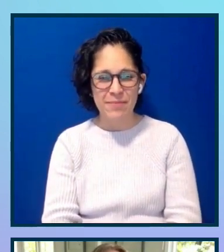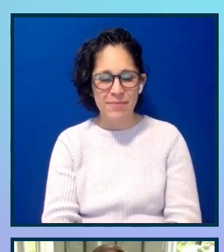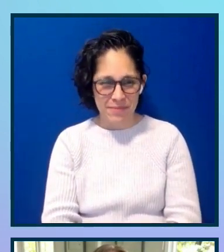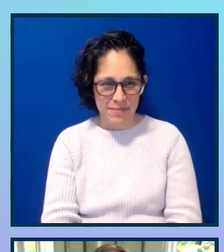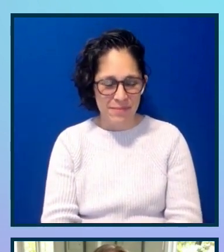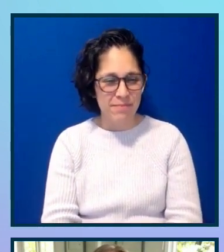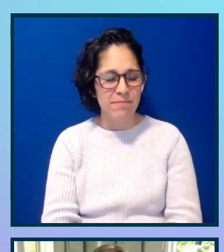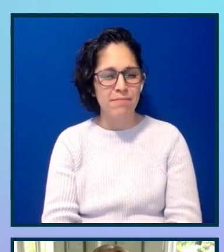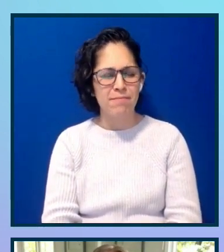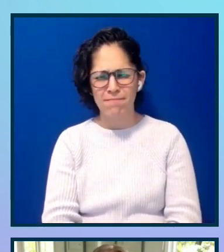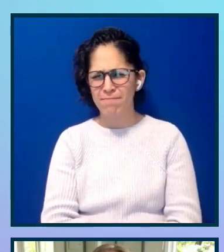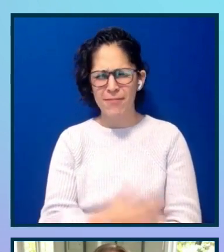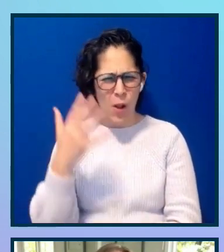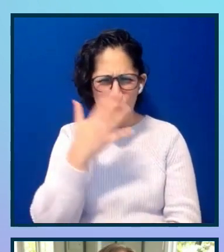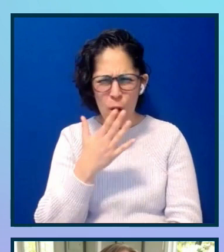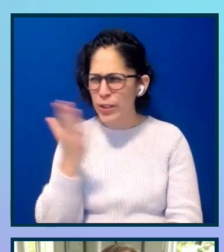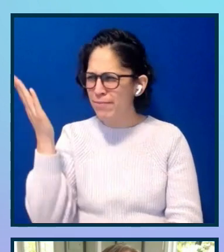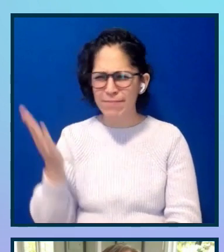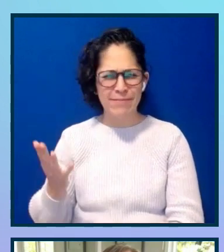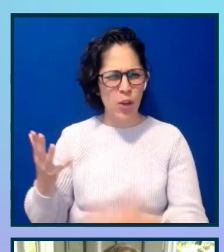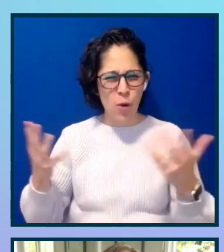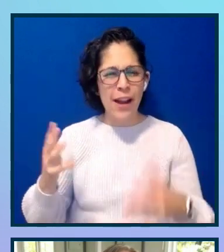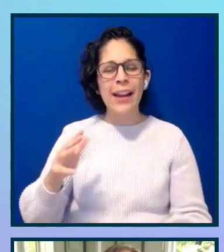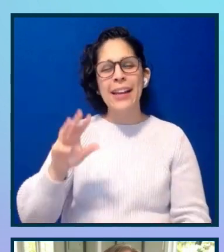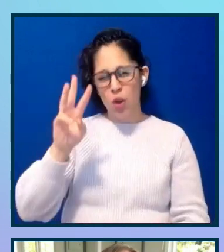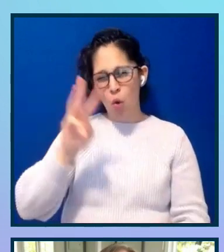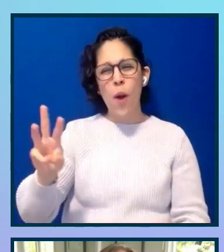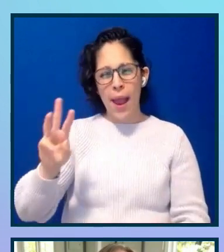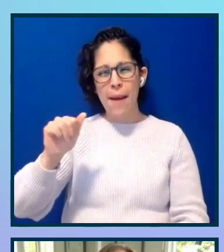is a web application for creatives